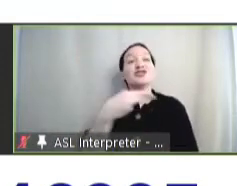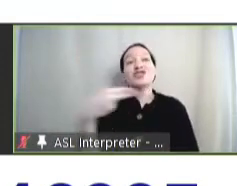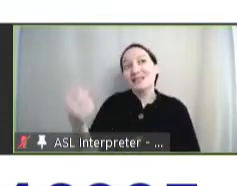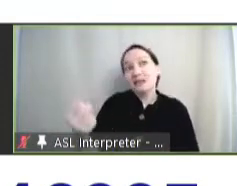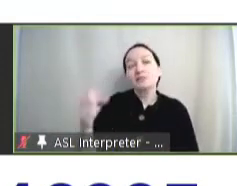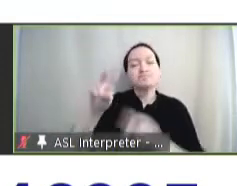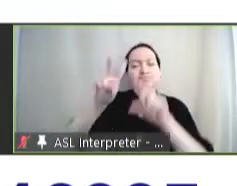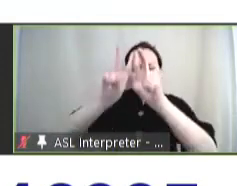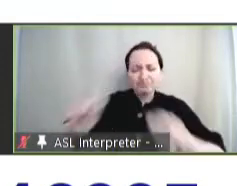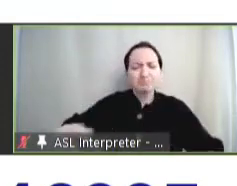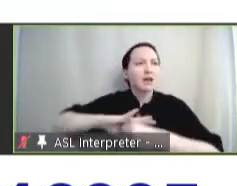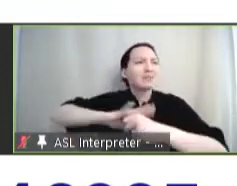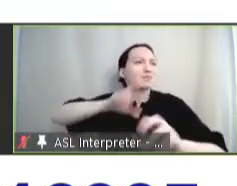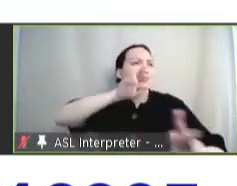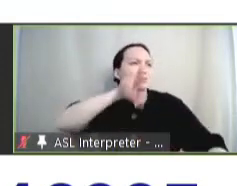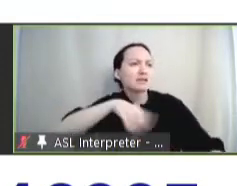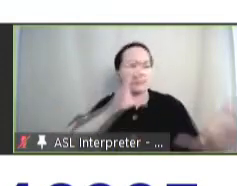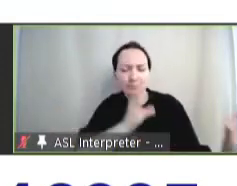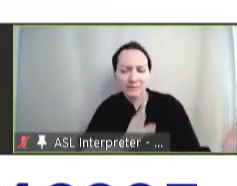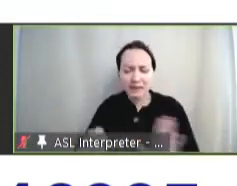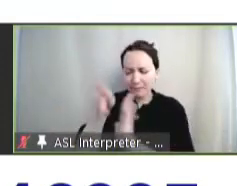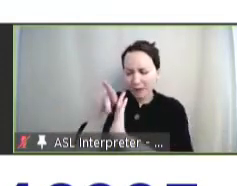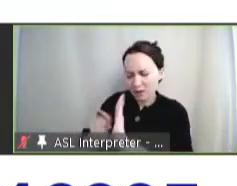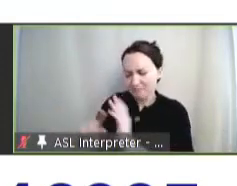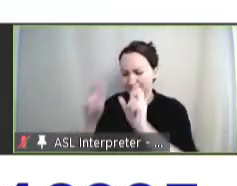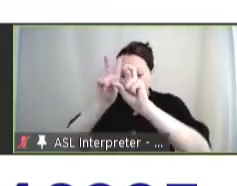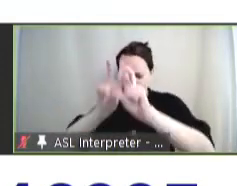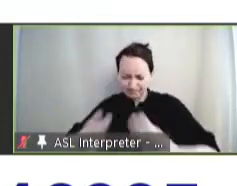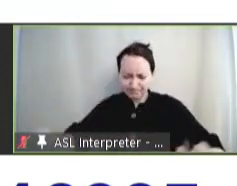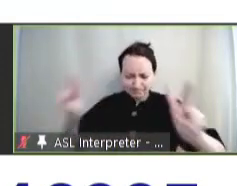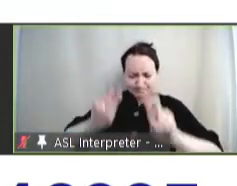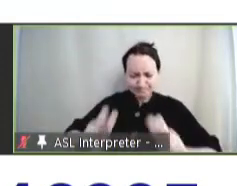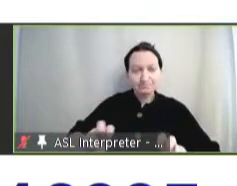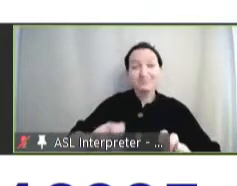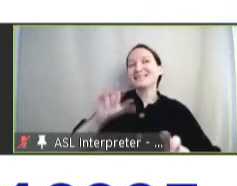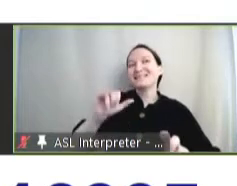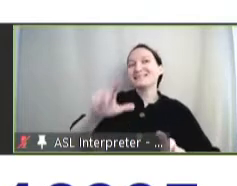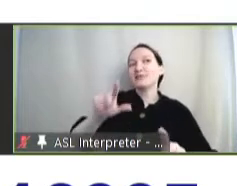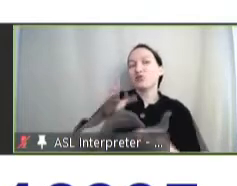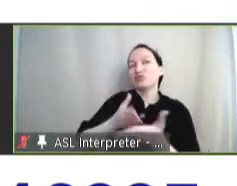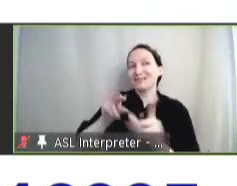pandemic response plans and policies through that civil rights lens. That's our obligation